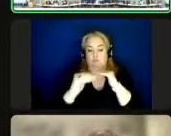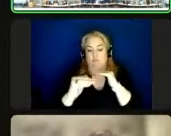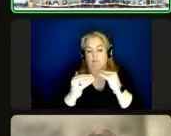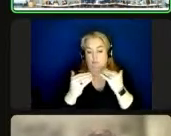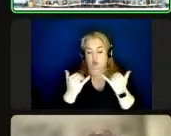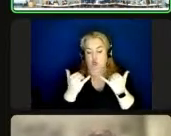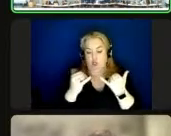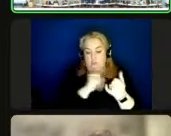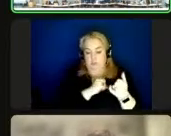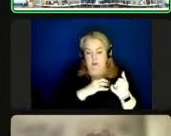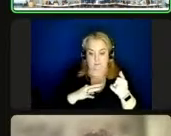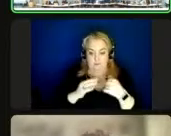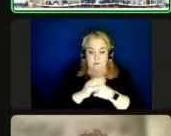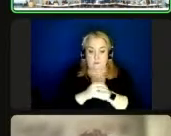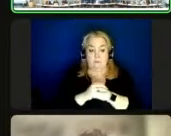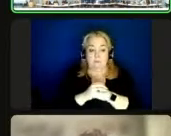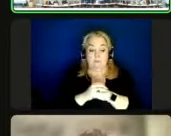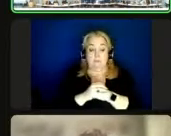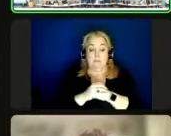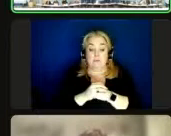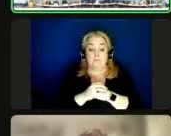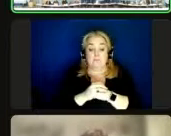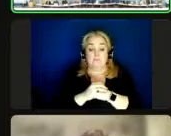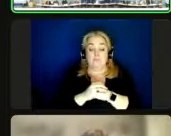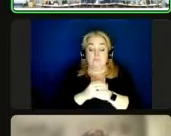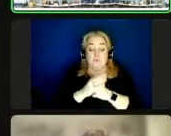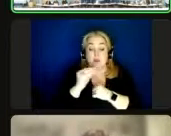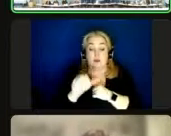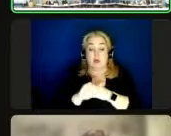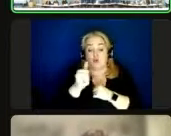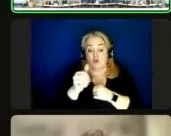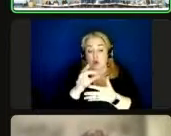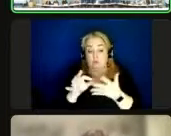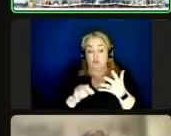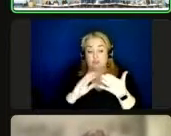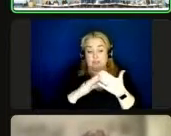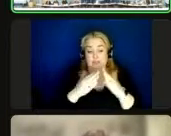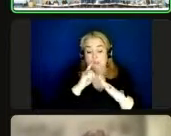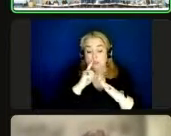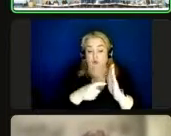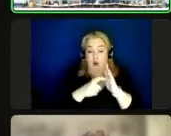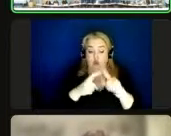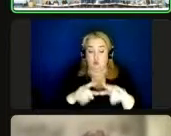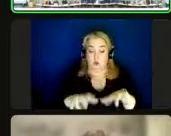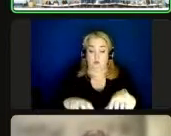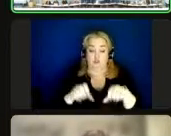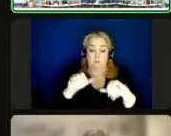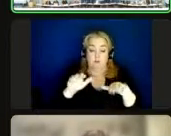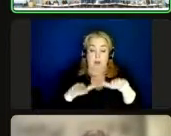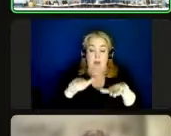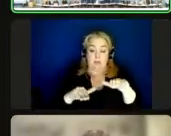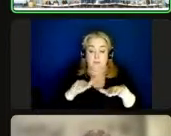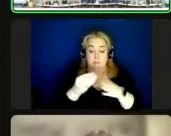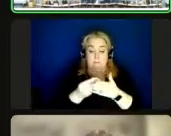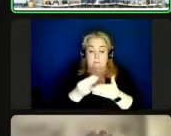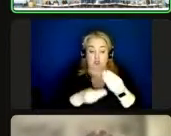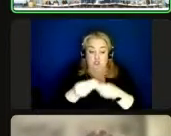OPERATION. SO WE WON'T MOVE ON IN ORDER TO